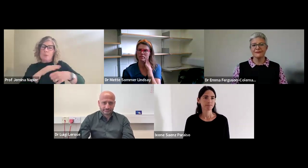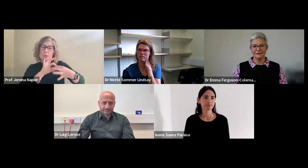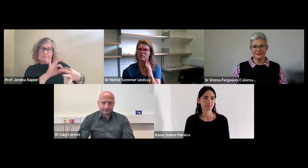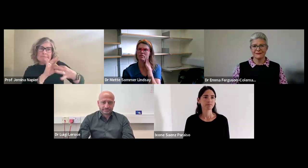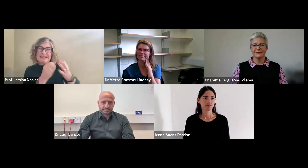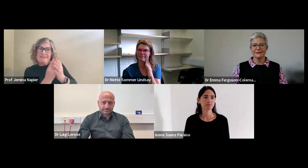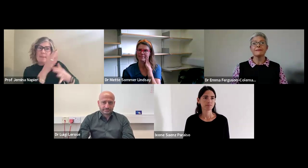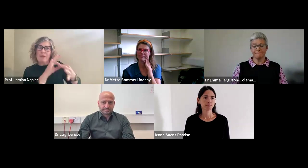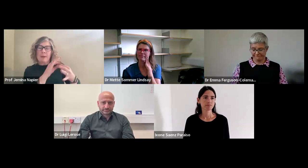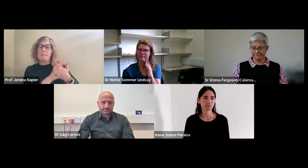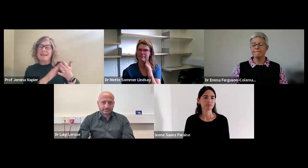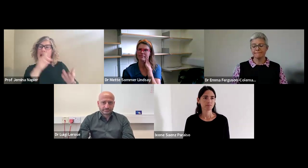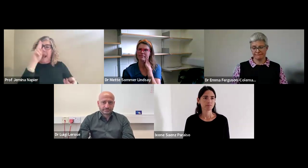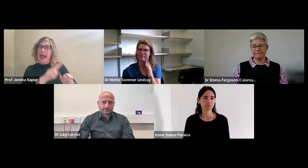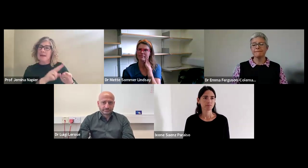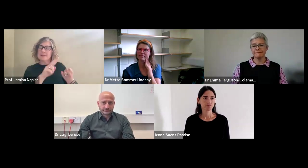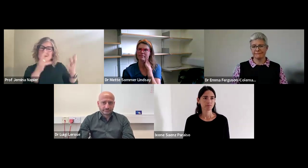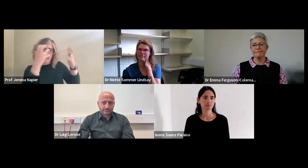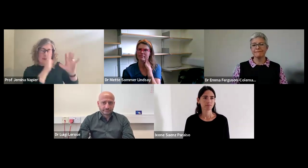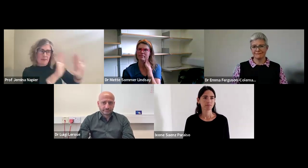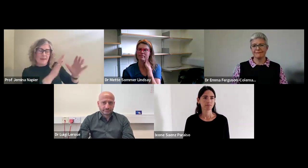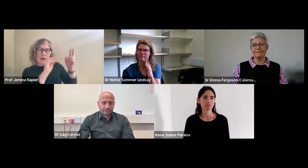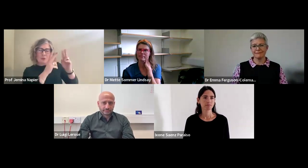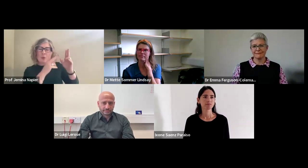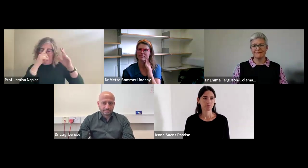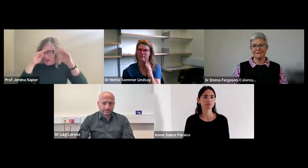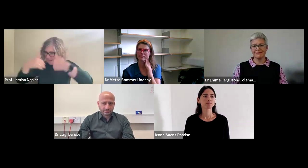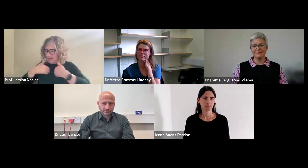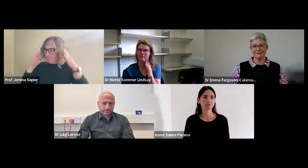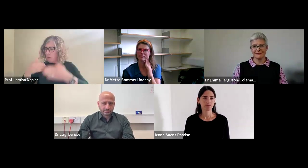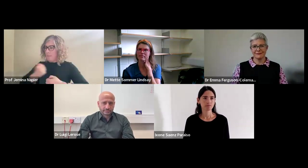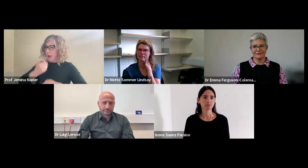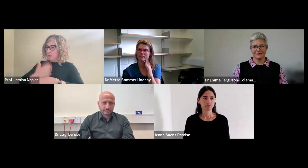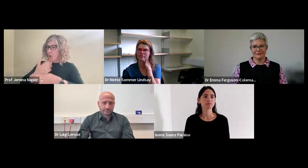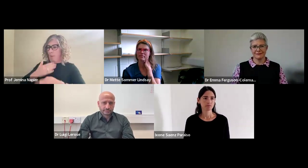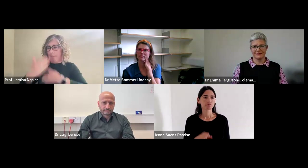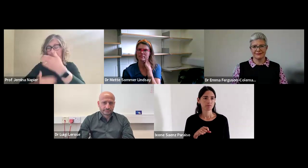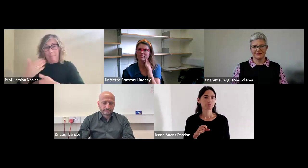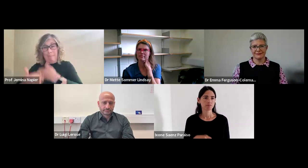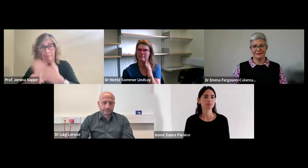so this time to develop relationships reduces concern and anxiety and allows you then to